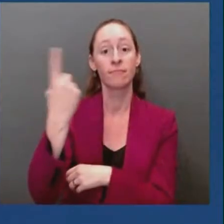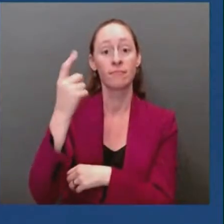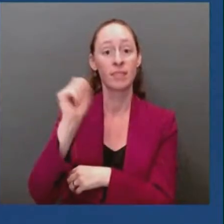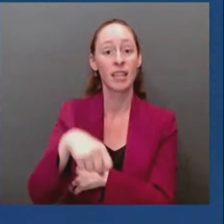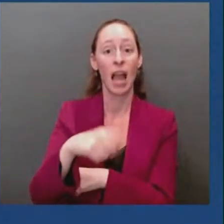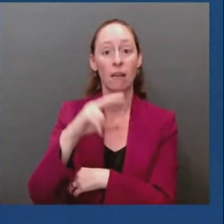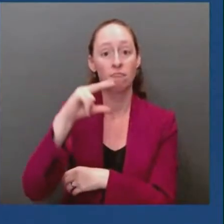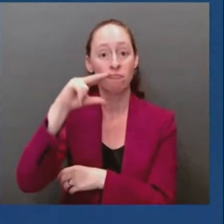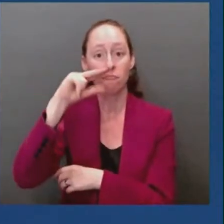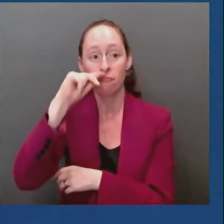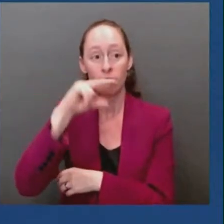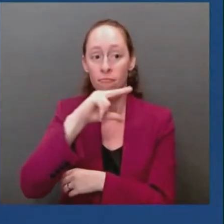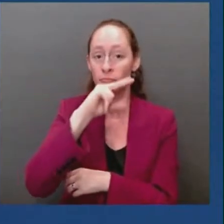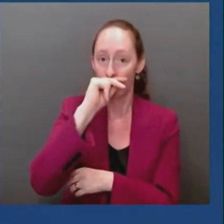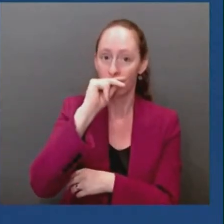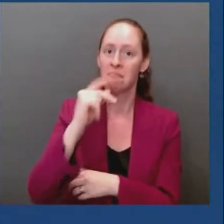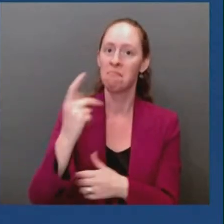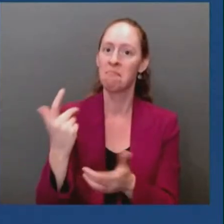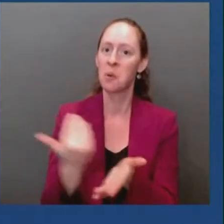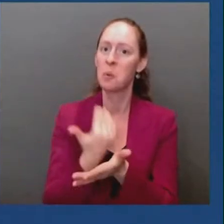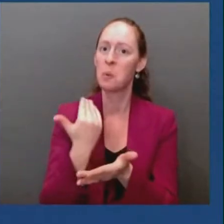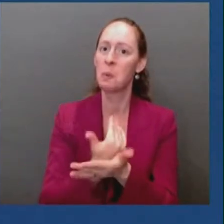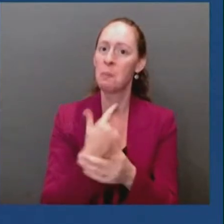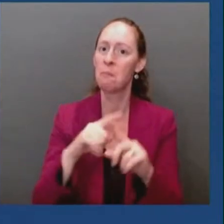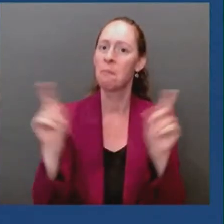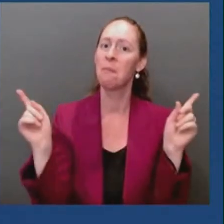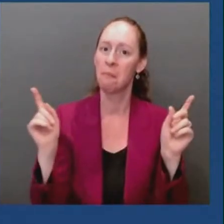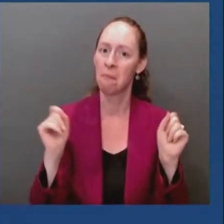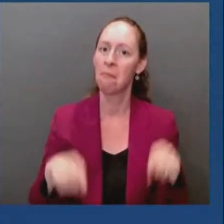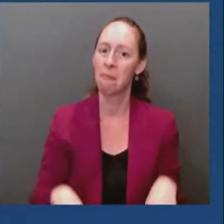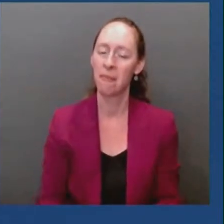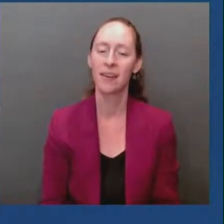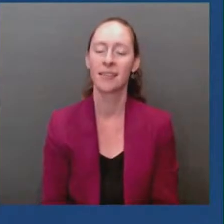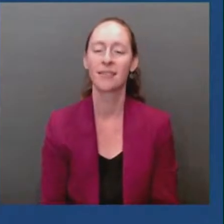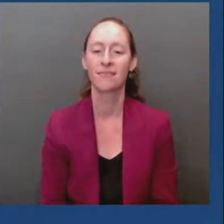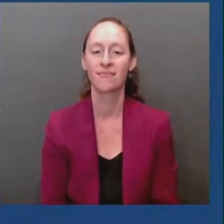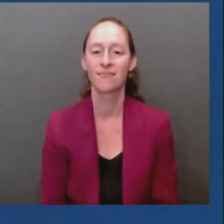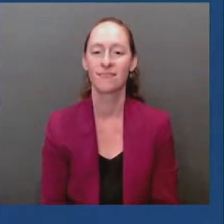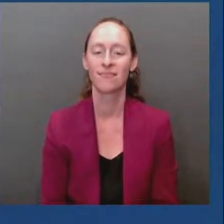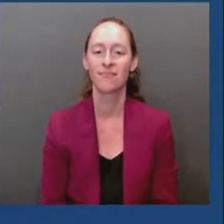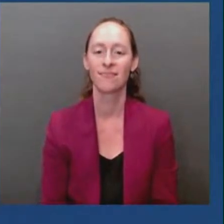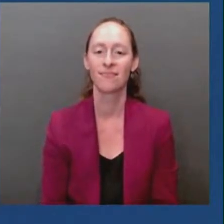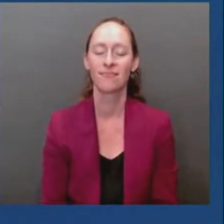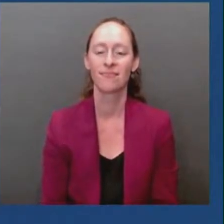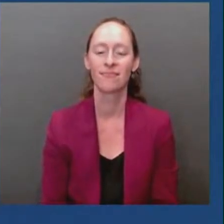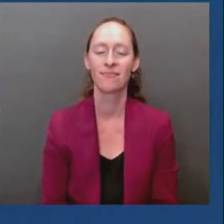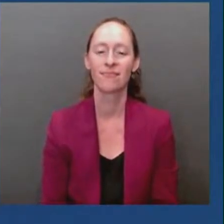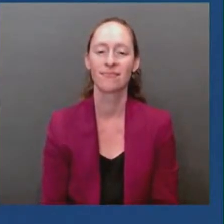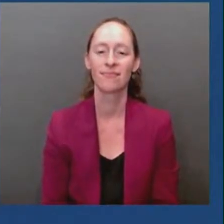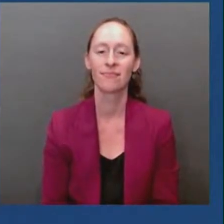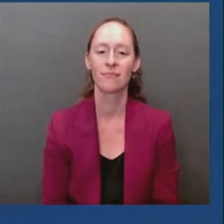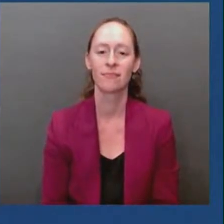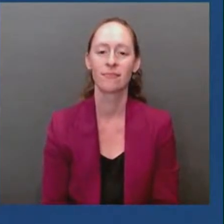ADMINISTRATED. THAT IS A LONG GAME. YOU ARE ASKING THE SHORT GAME QUESTION LIKE IN THE NEXT YEAR